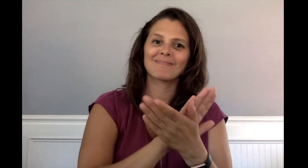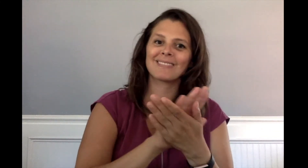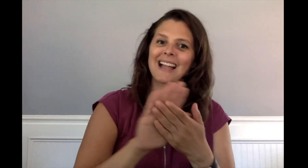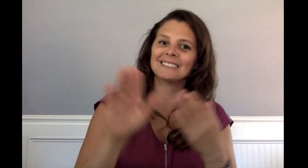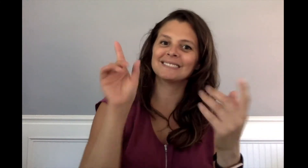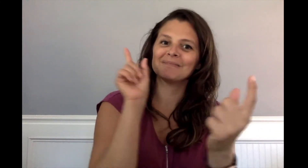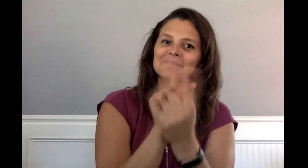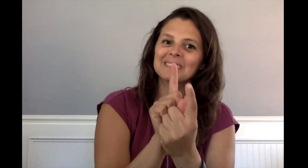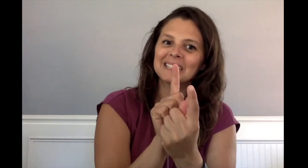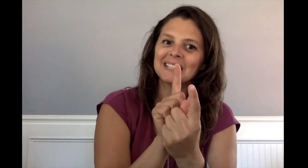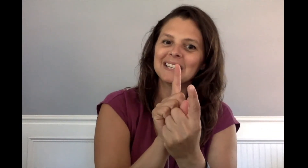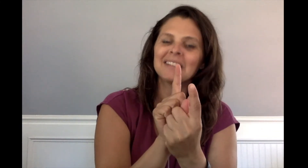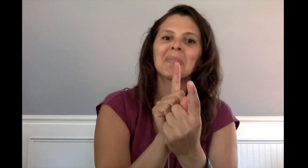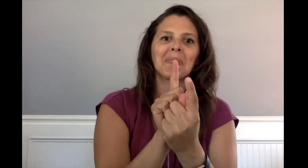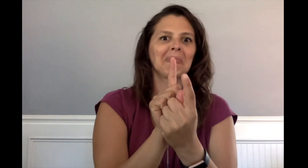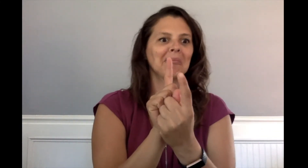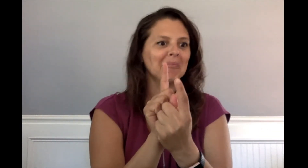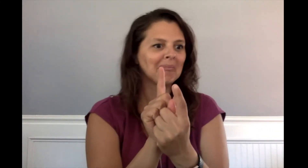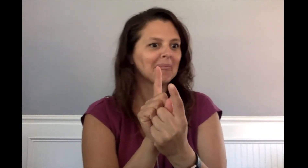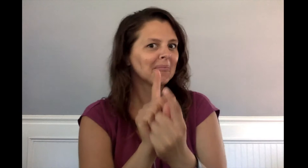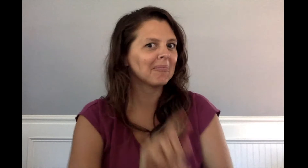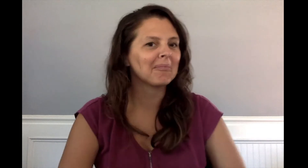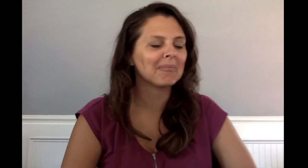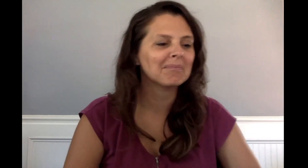"Nice to meet you."